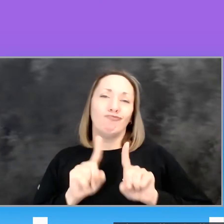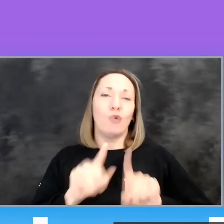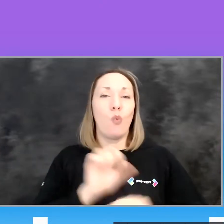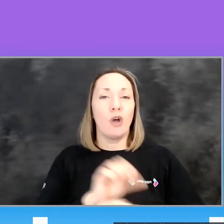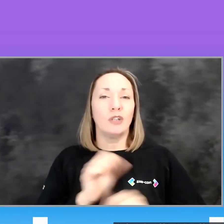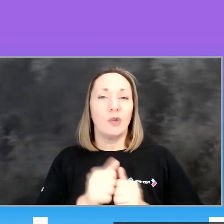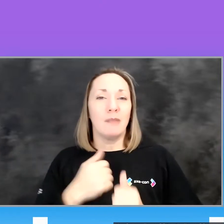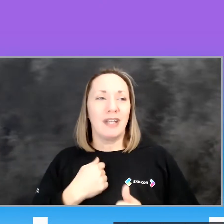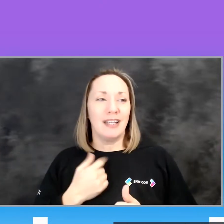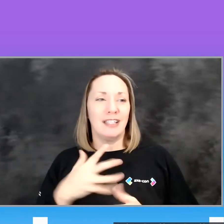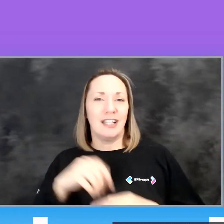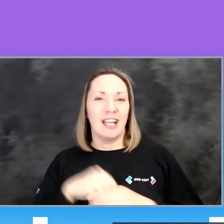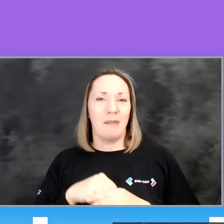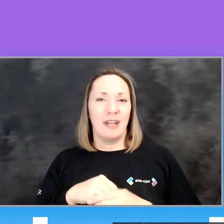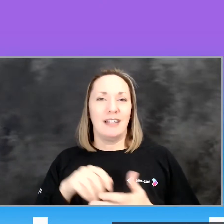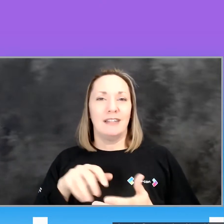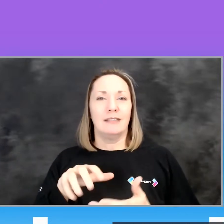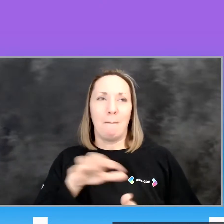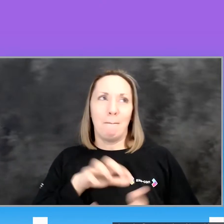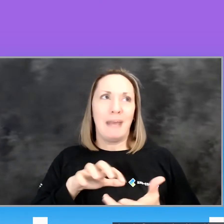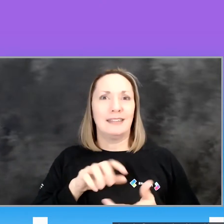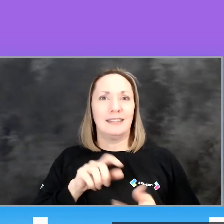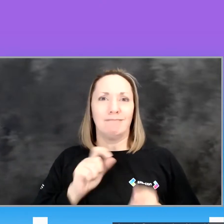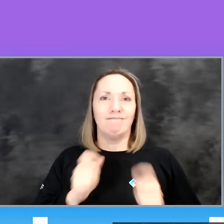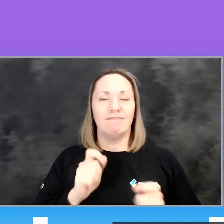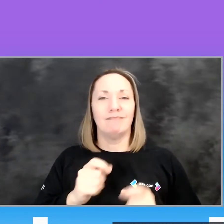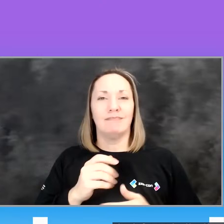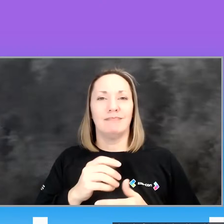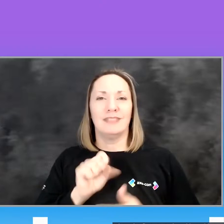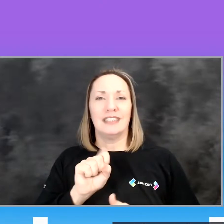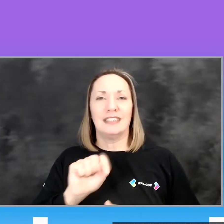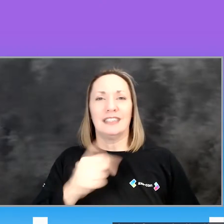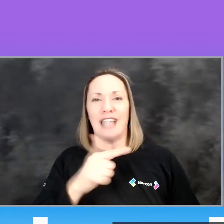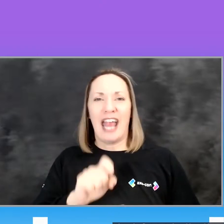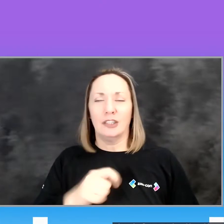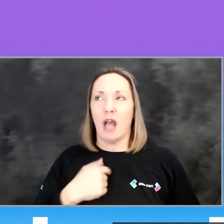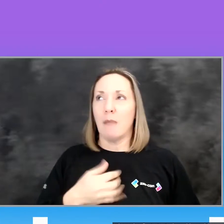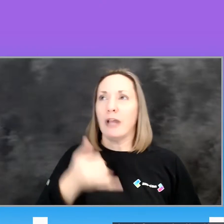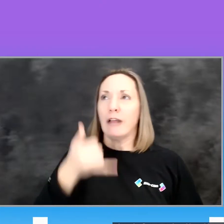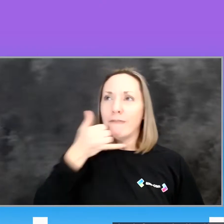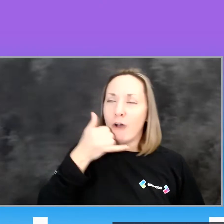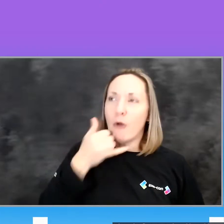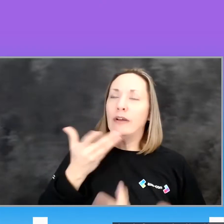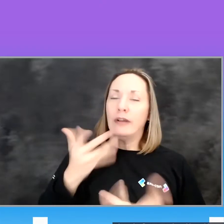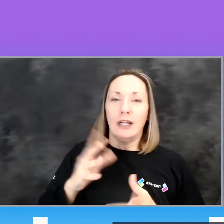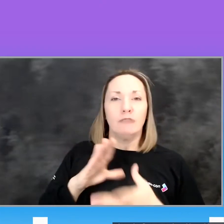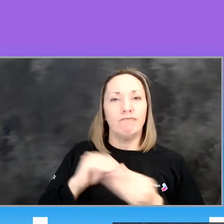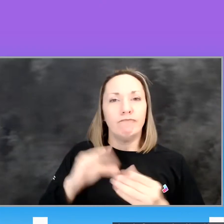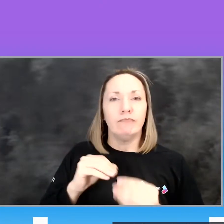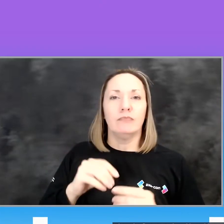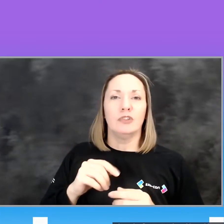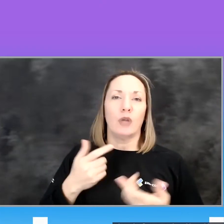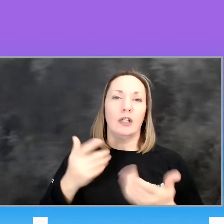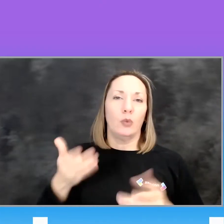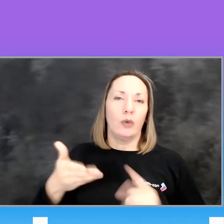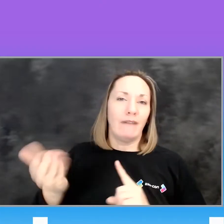know, the, the mic stage and I'd be on the phone somewhere trying